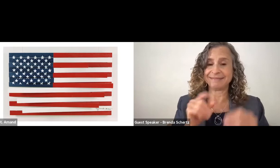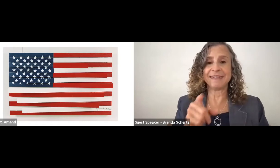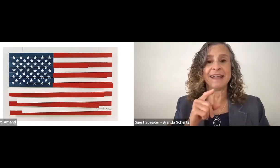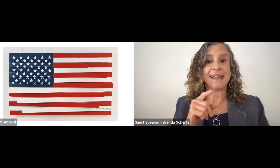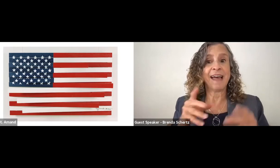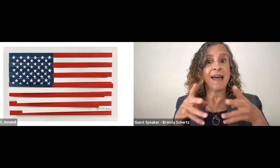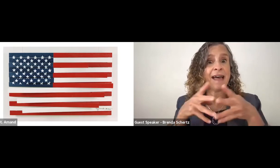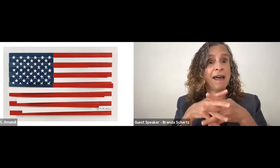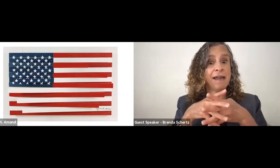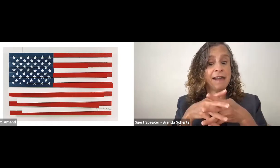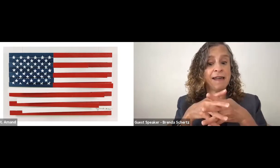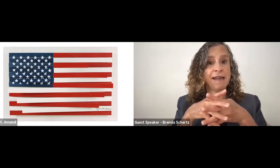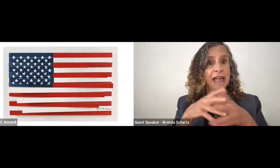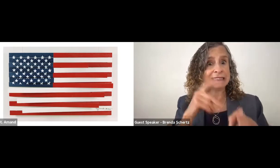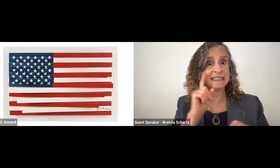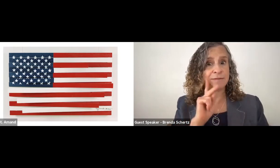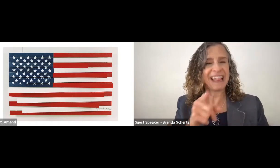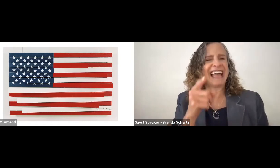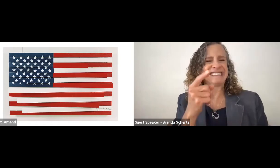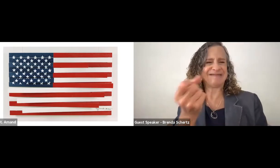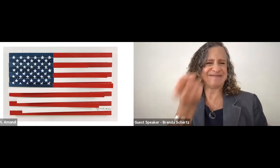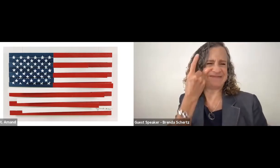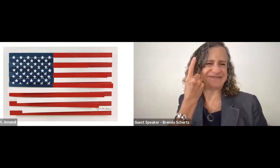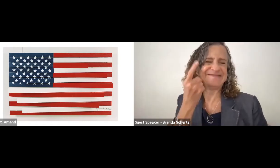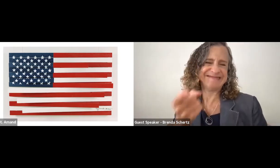It's very beautiful to me, and when Guy would talk about it,